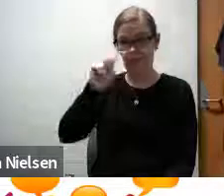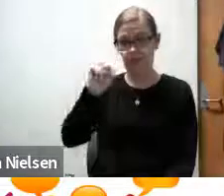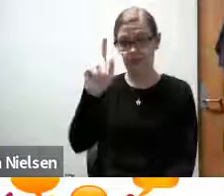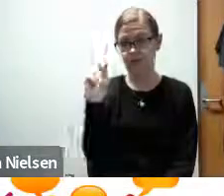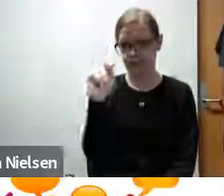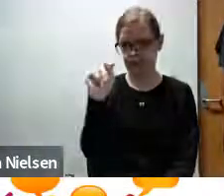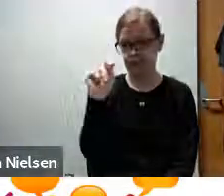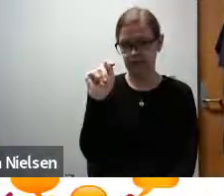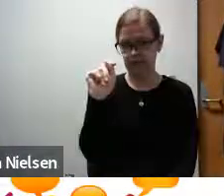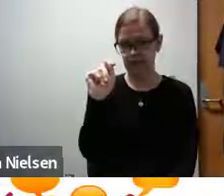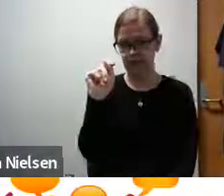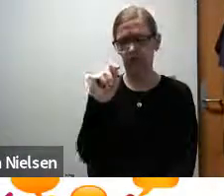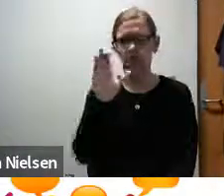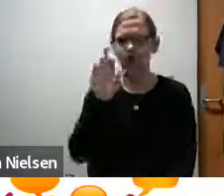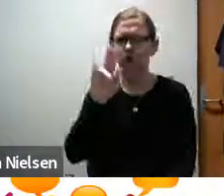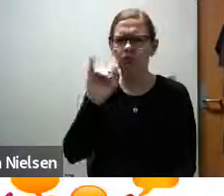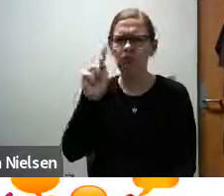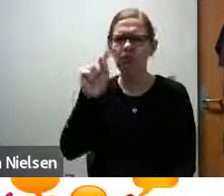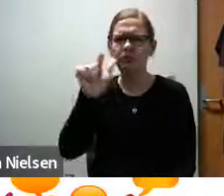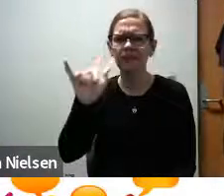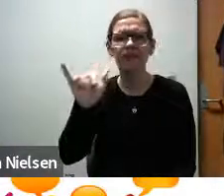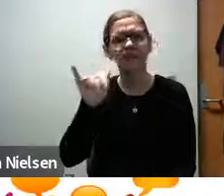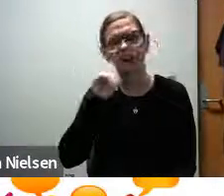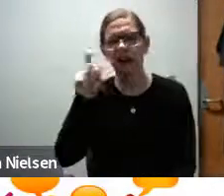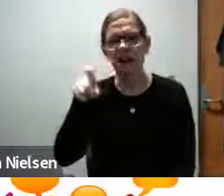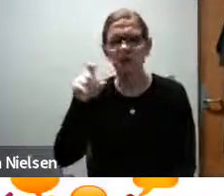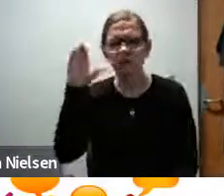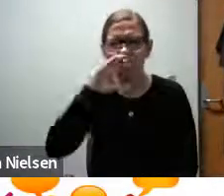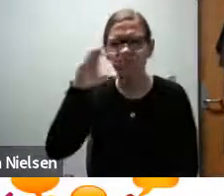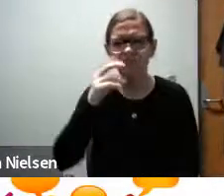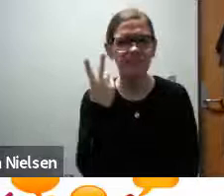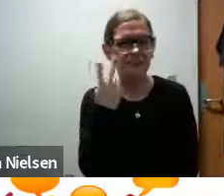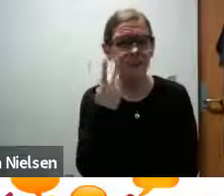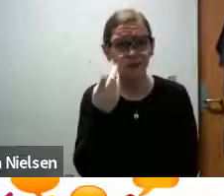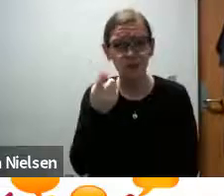Christy. I'll have to look into that and see you should have poles, um,